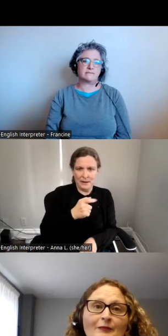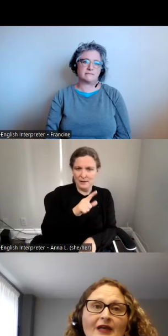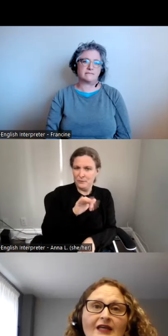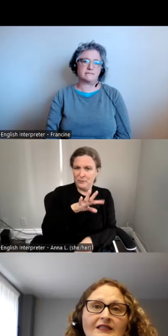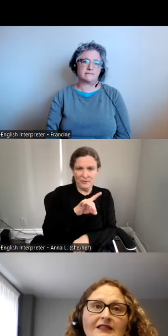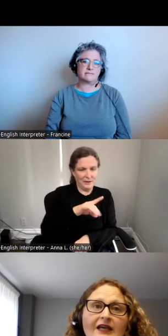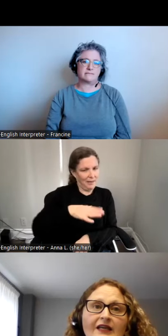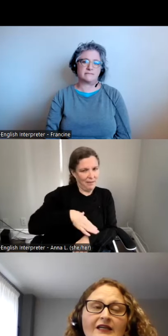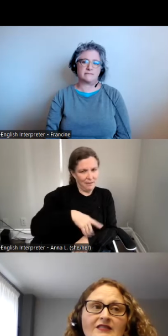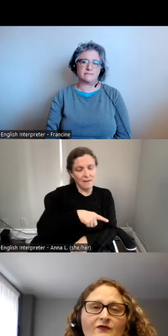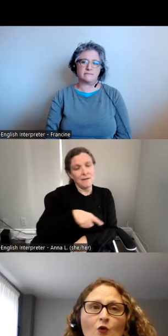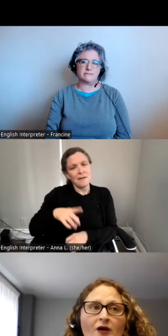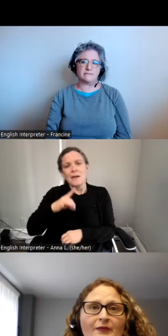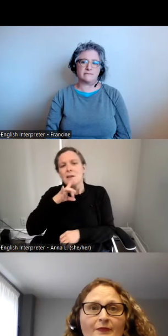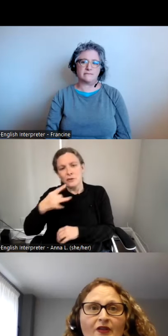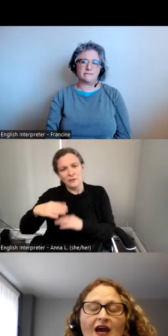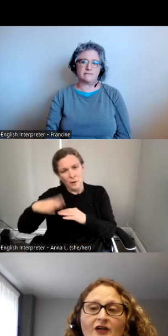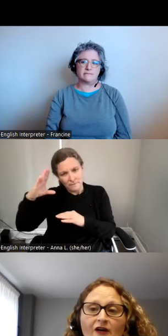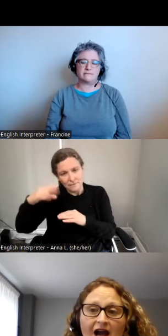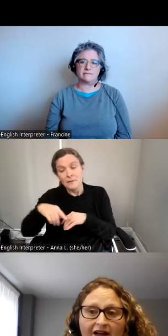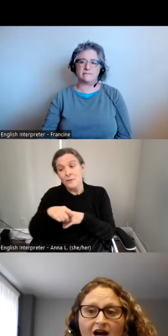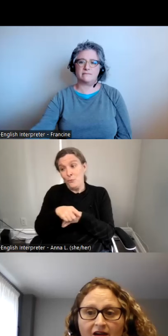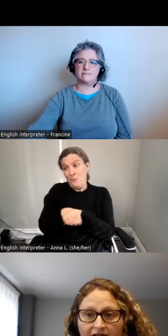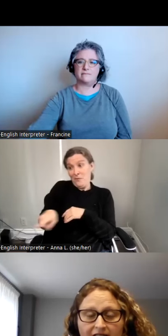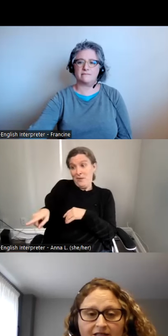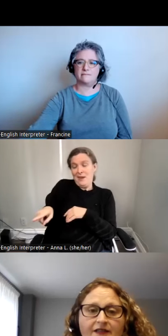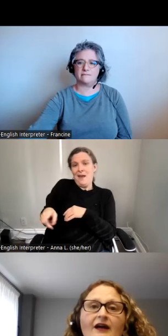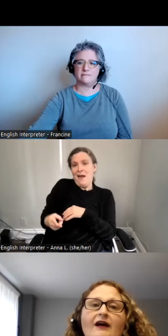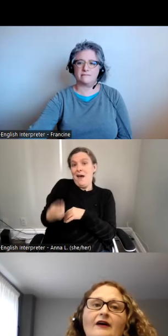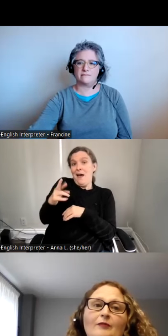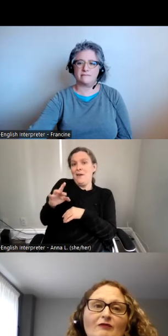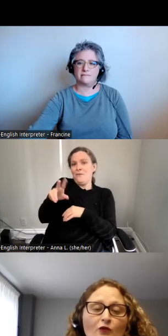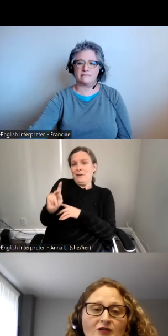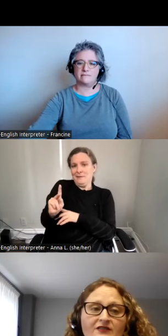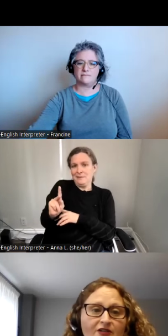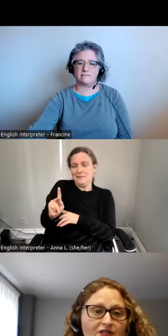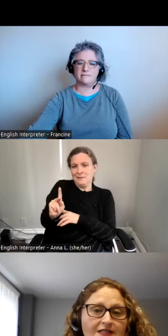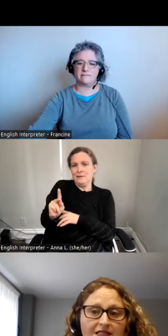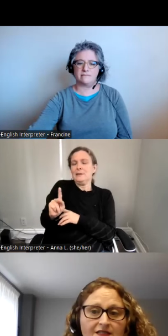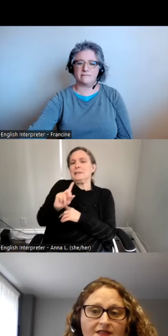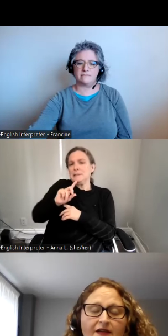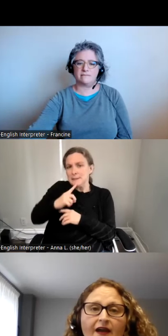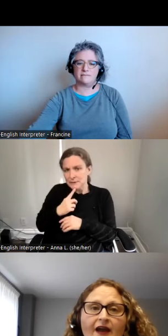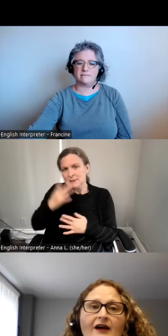viral that is available for 18 and up. Children are not